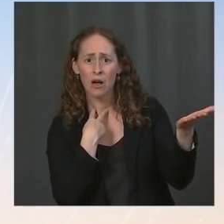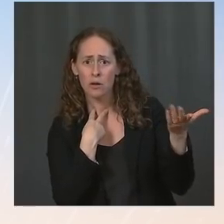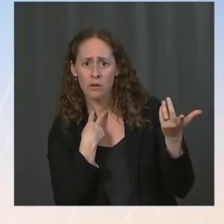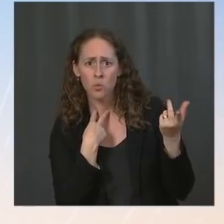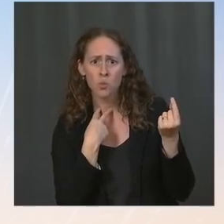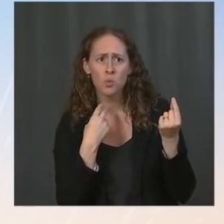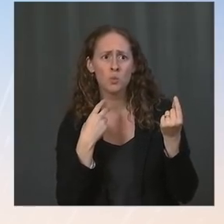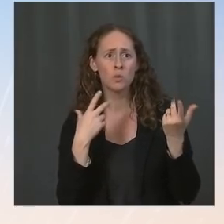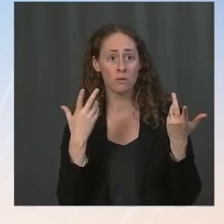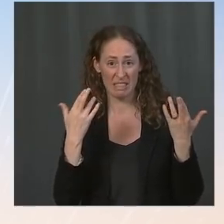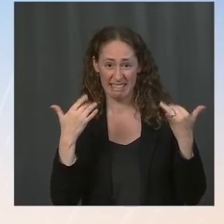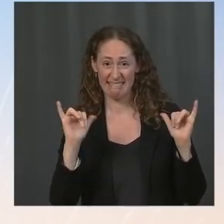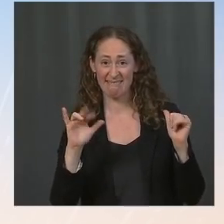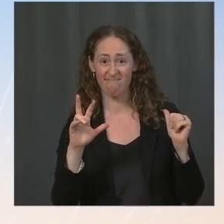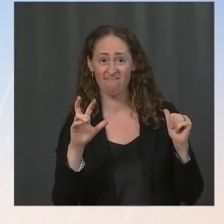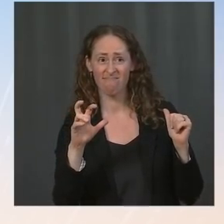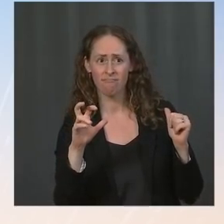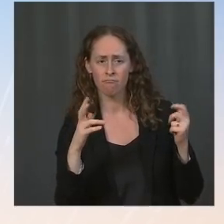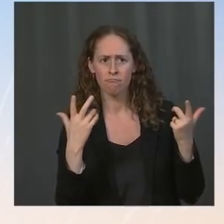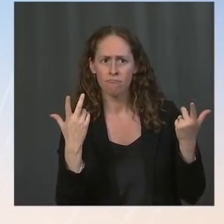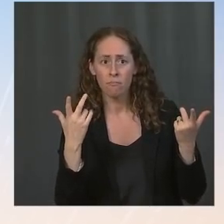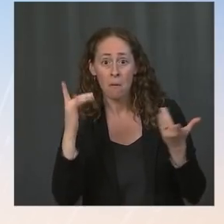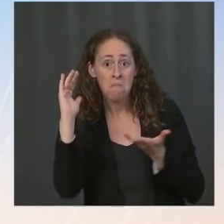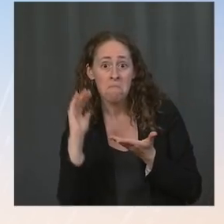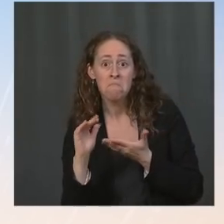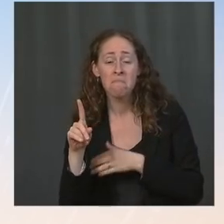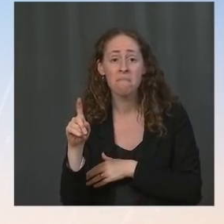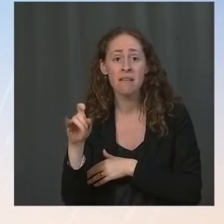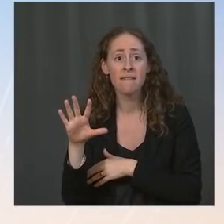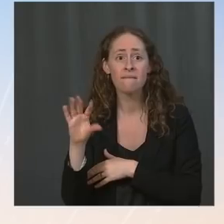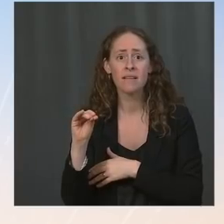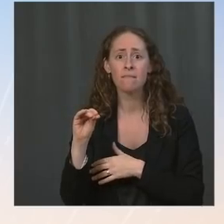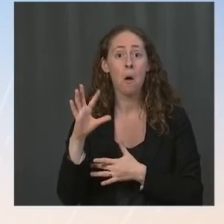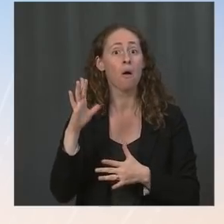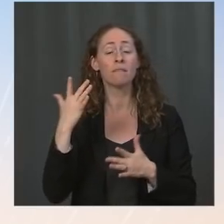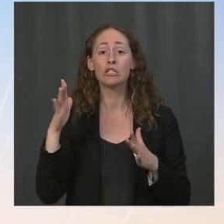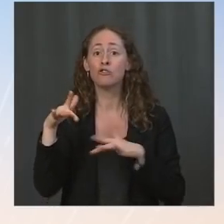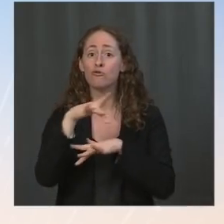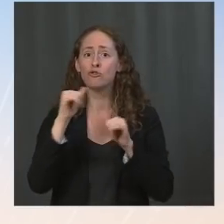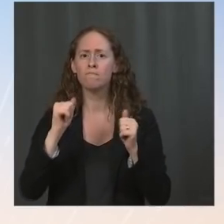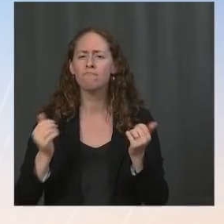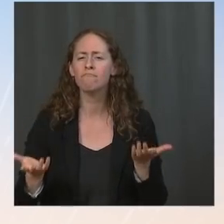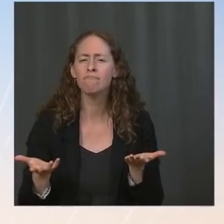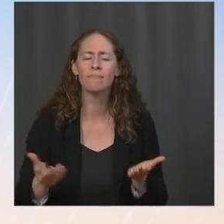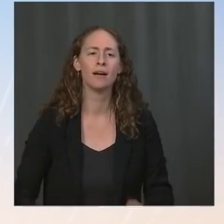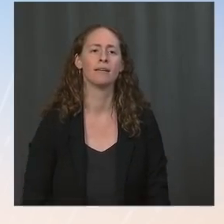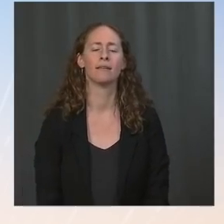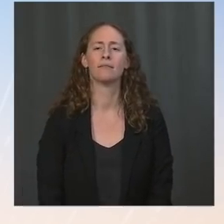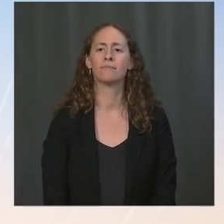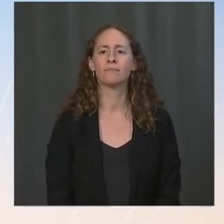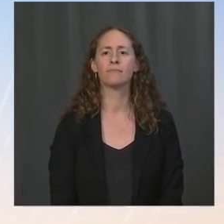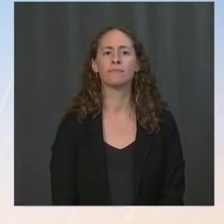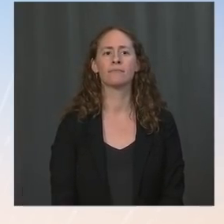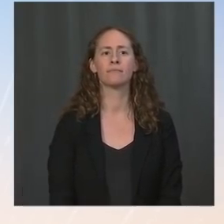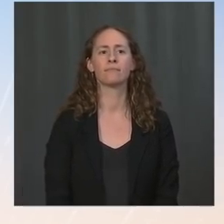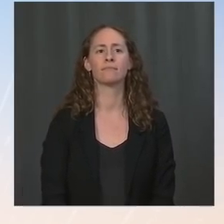Is it down to 150? Is it down to zero? Ms. Psaki: Absolutely. Well, I know my State Department colleagues will have a more specific up-to-date number,